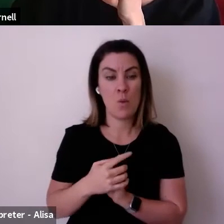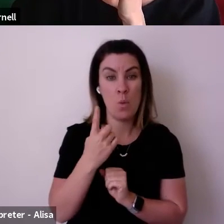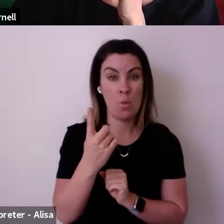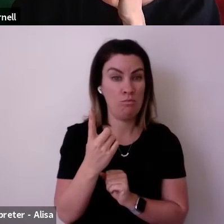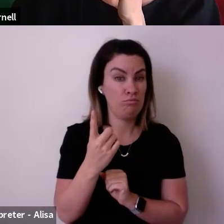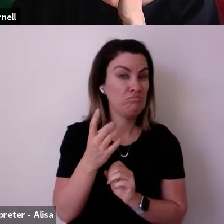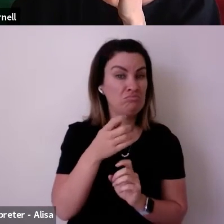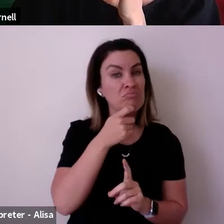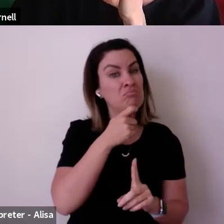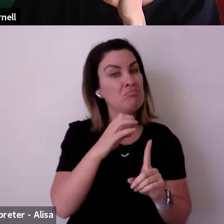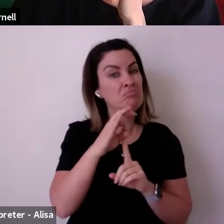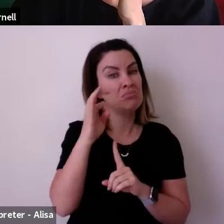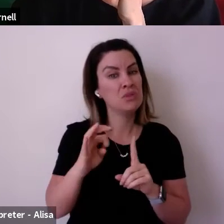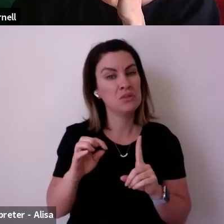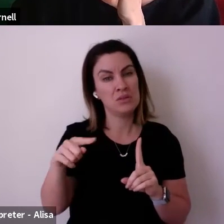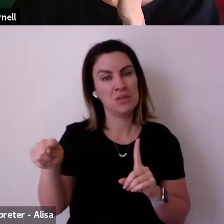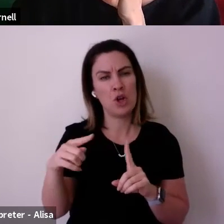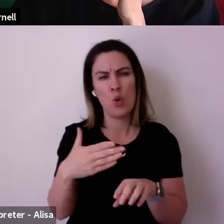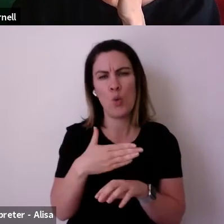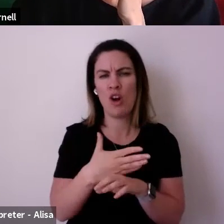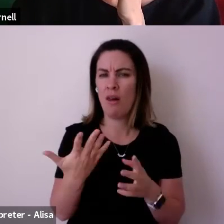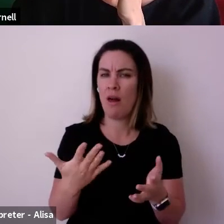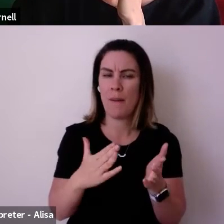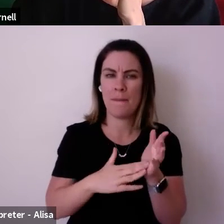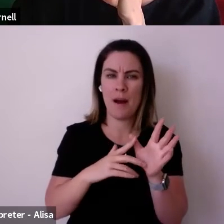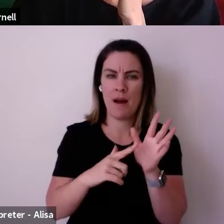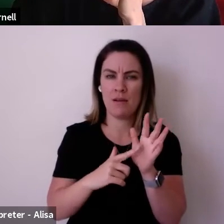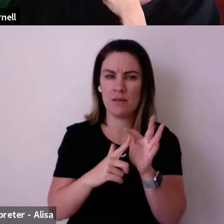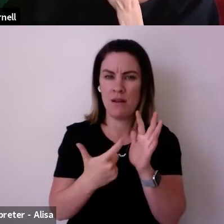you are working in places like the foundation or headspace.